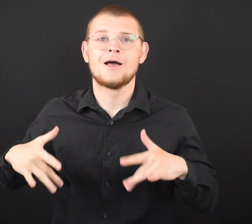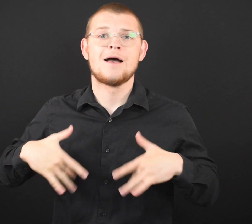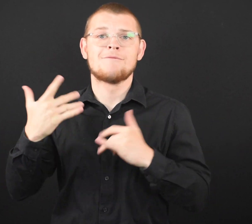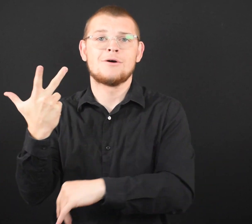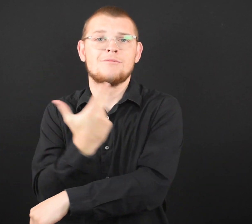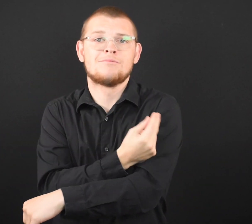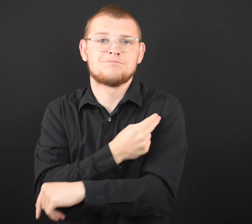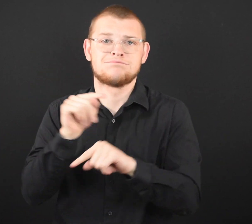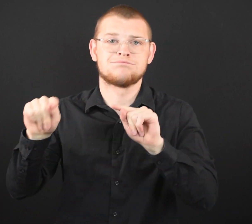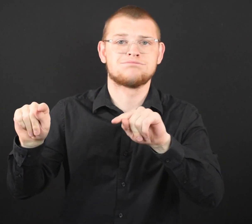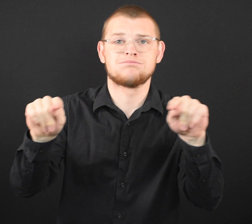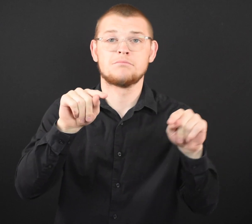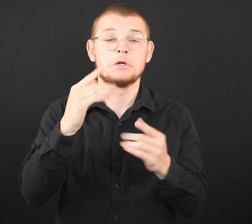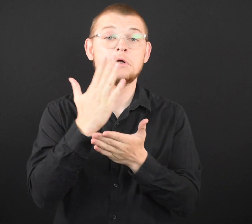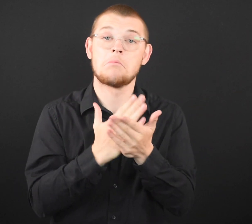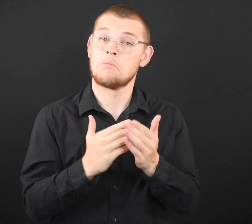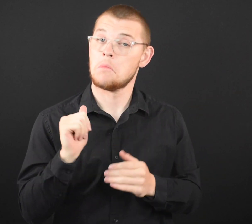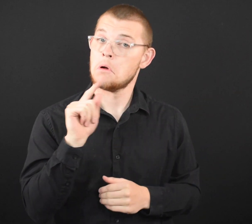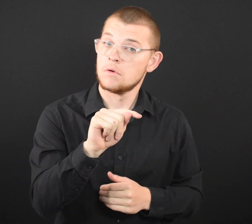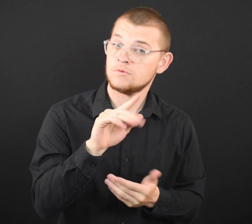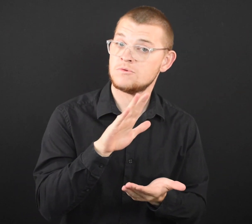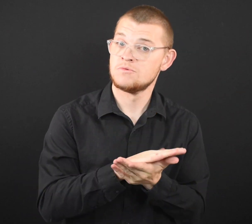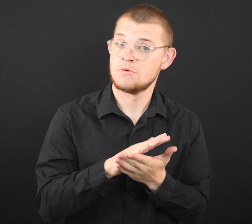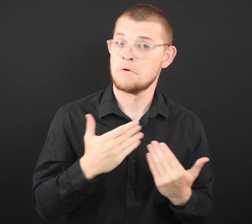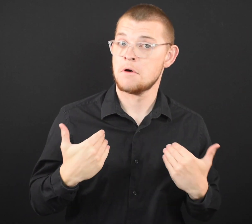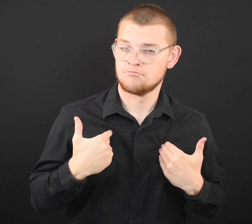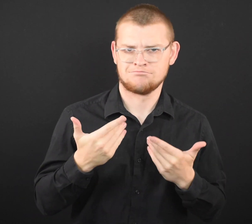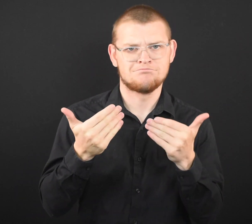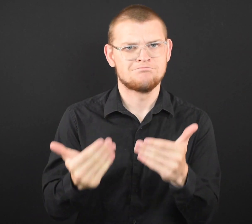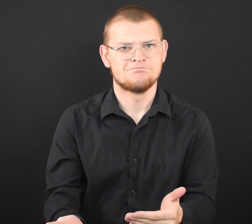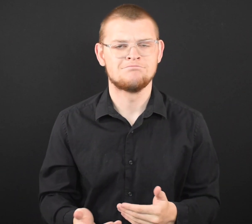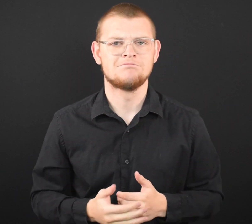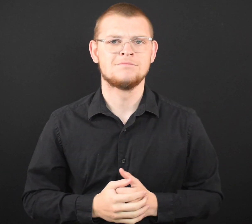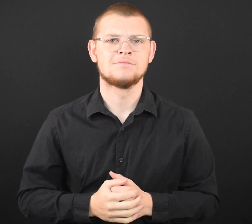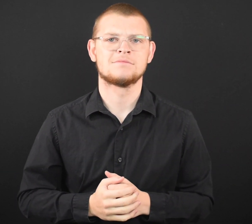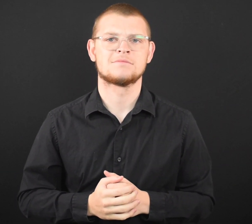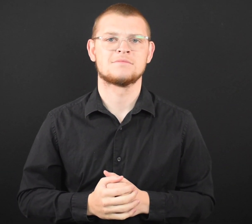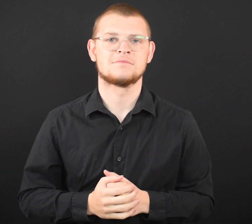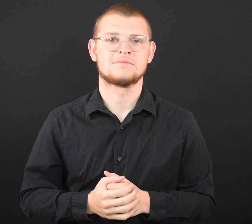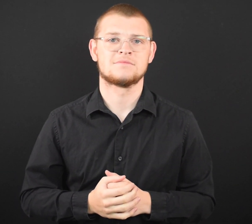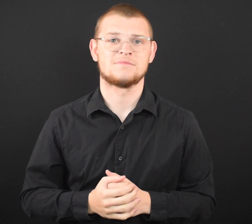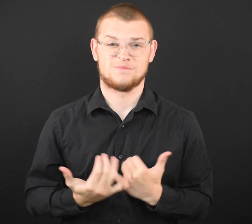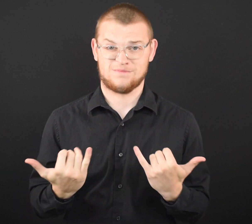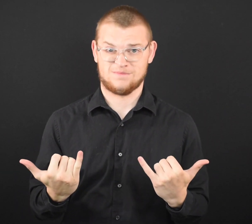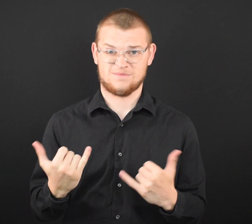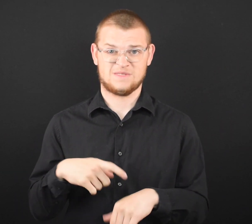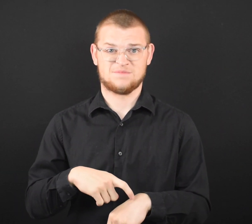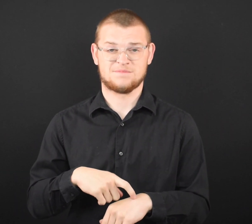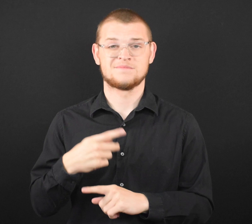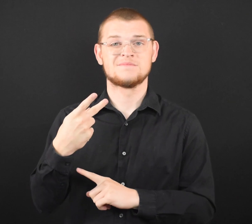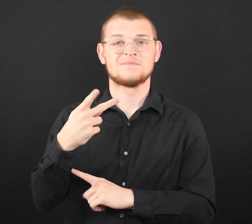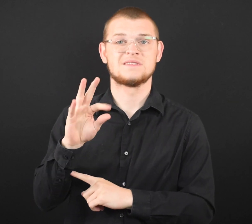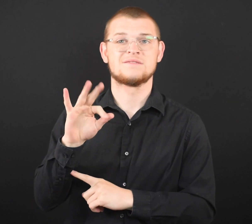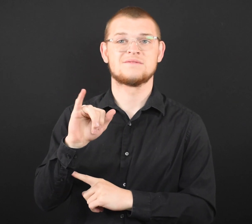events including some held at schools. ● At this time, the Pfizer COVID-19 vaccine